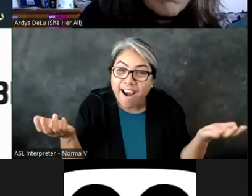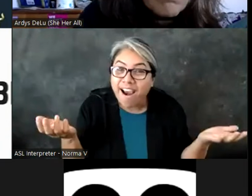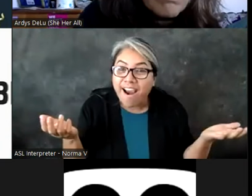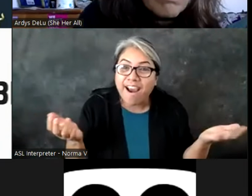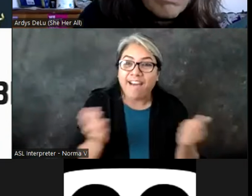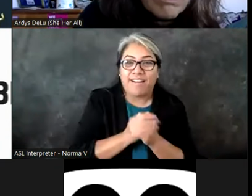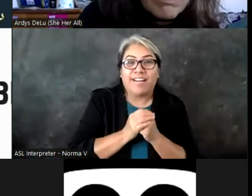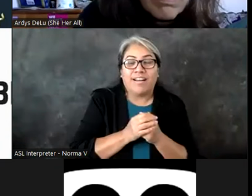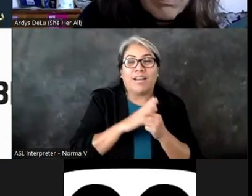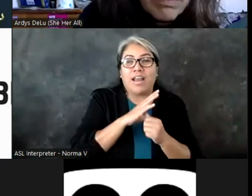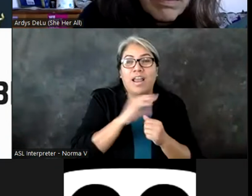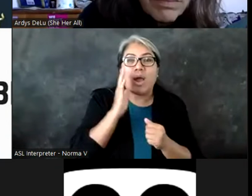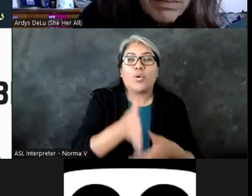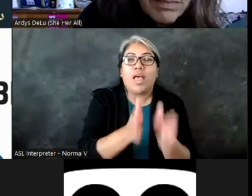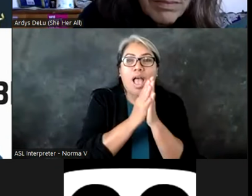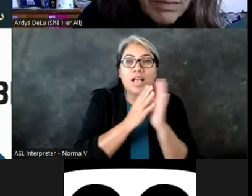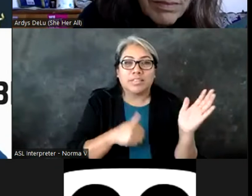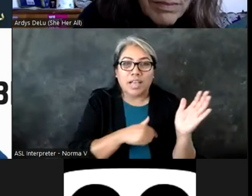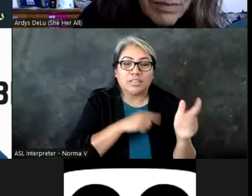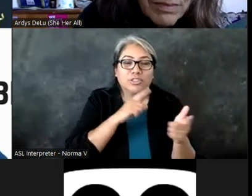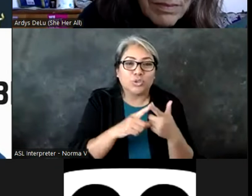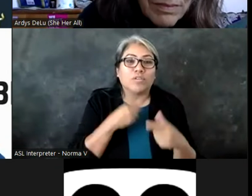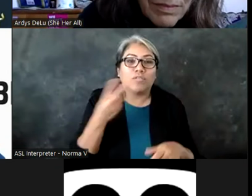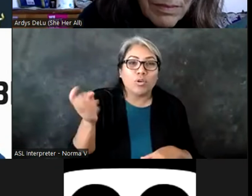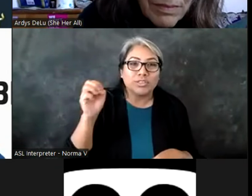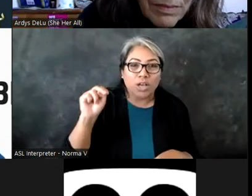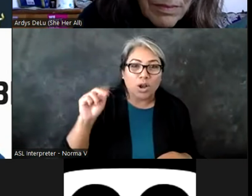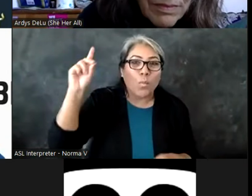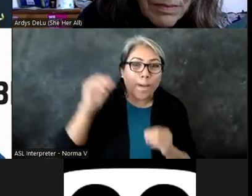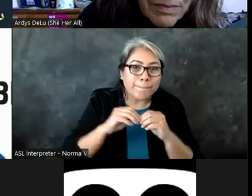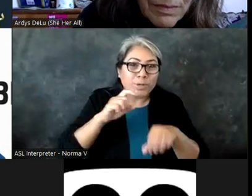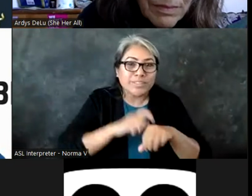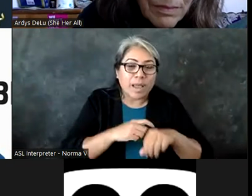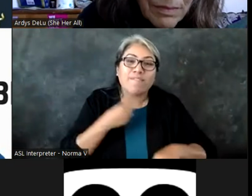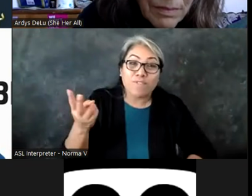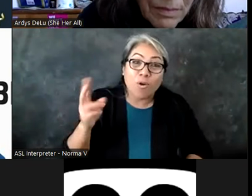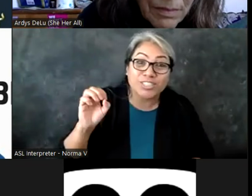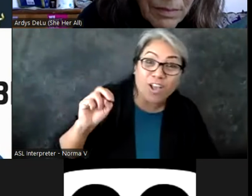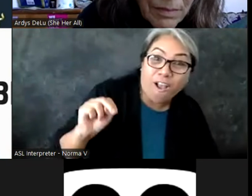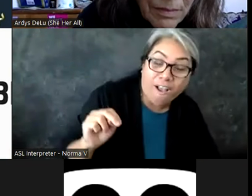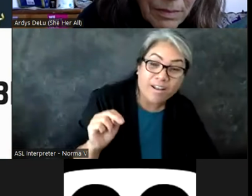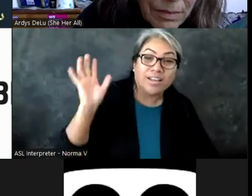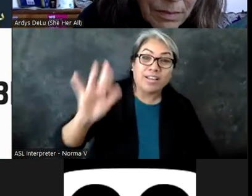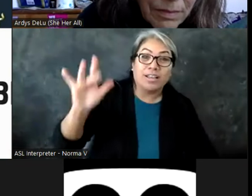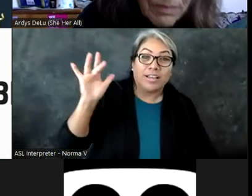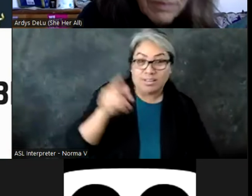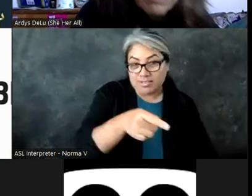in gallery view. I hope you are in gallery view as well. So we can see each